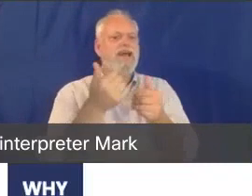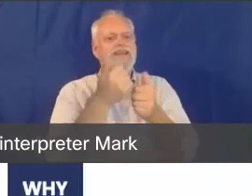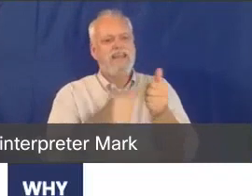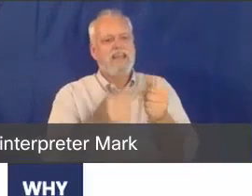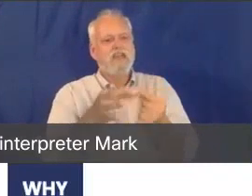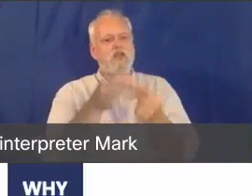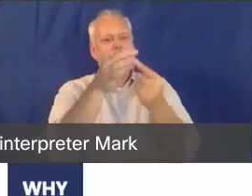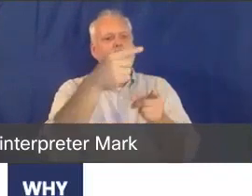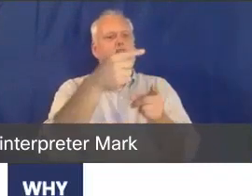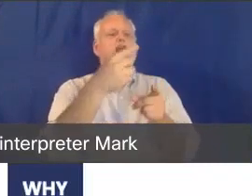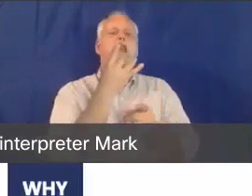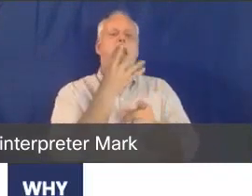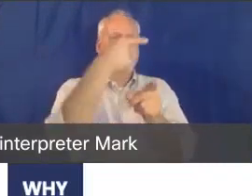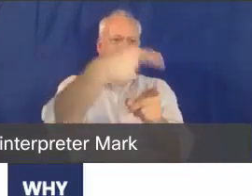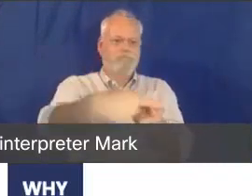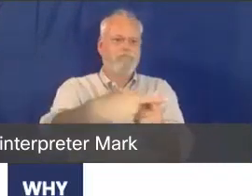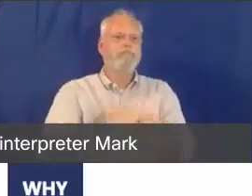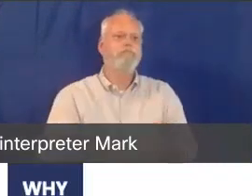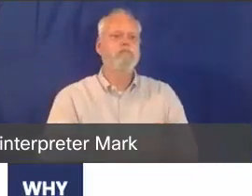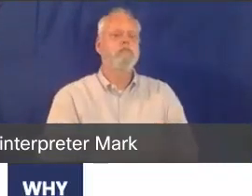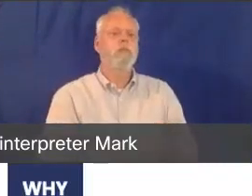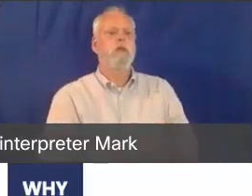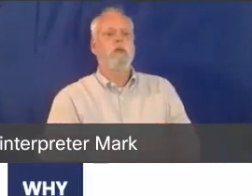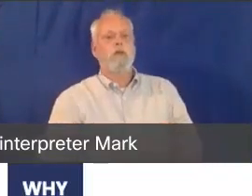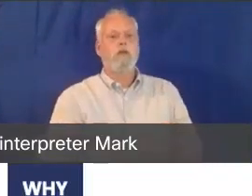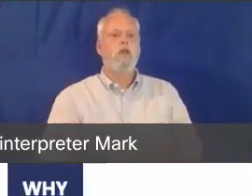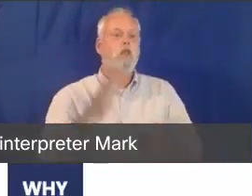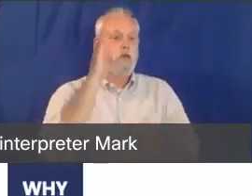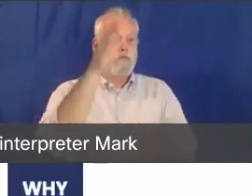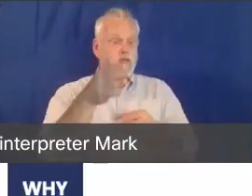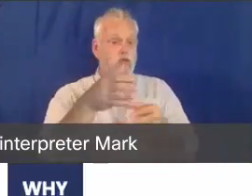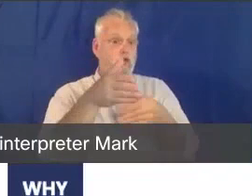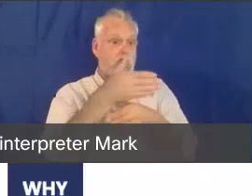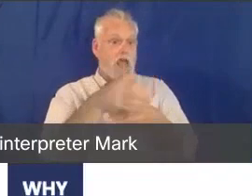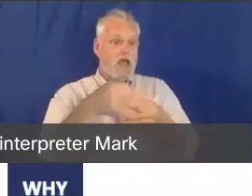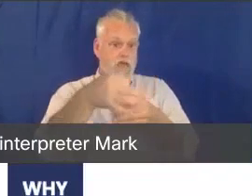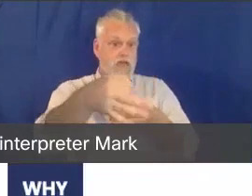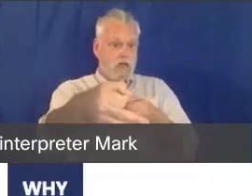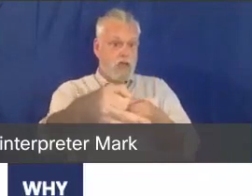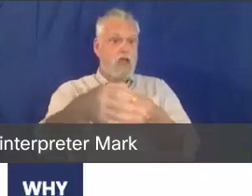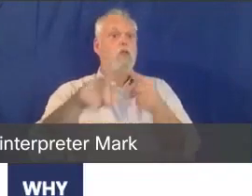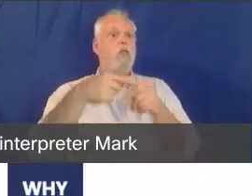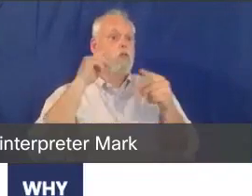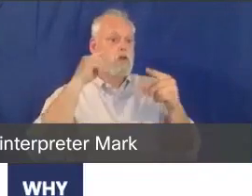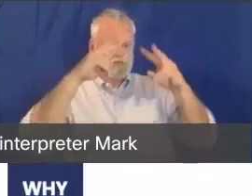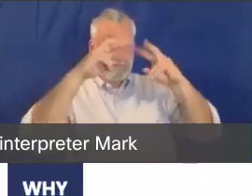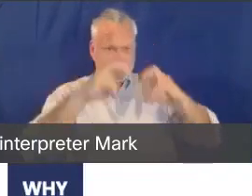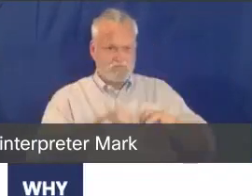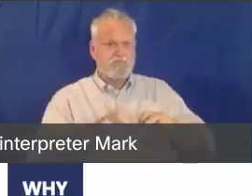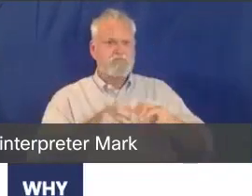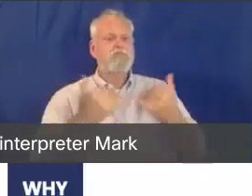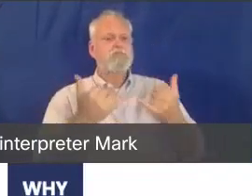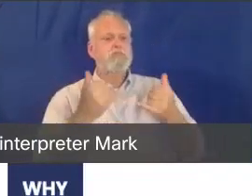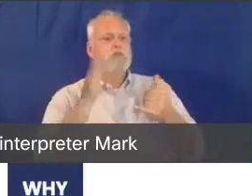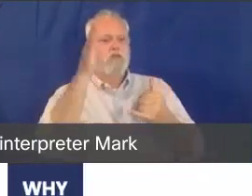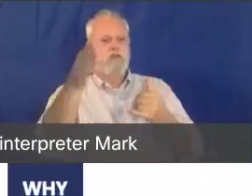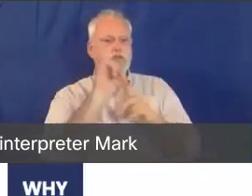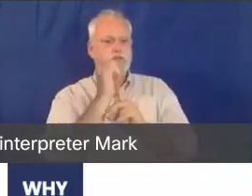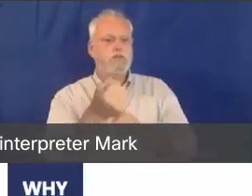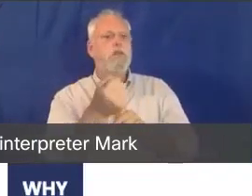So the future average delay that's expected upon our examination of the existing and proposed future conditions is between 1 and 8 seconds.